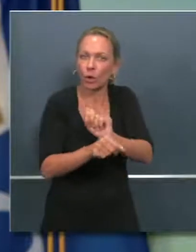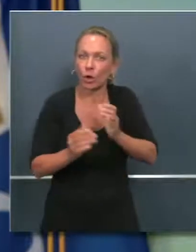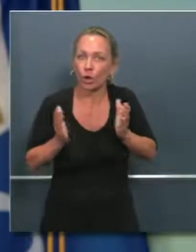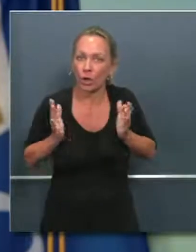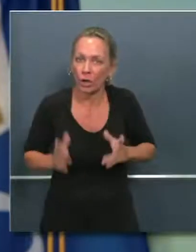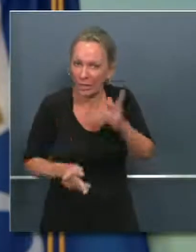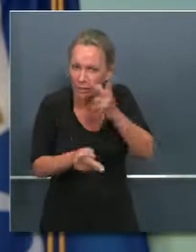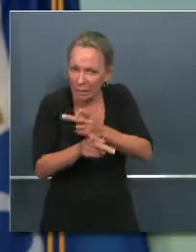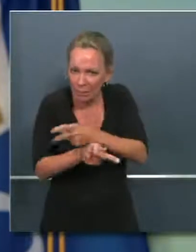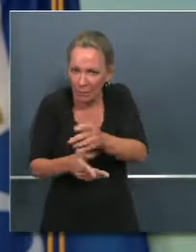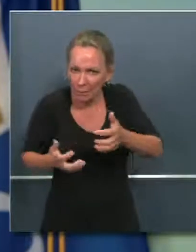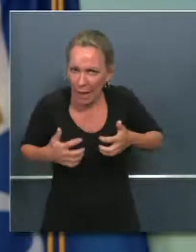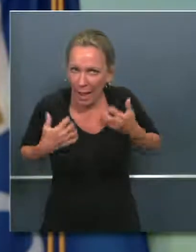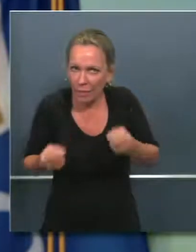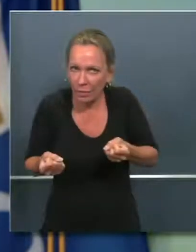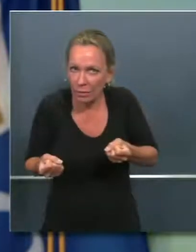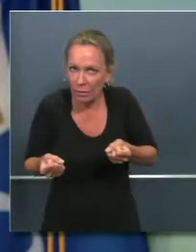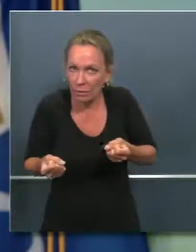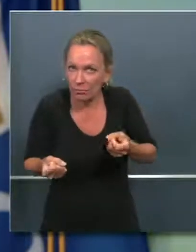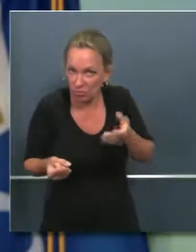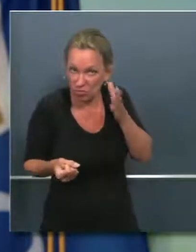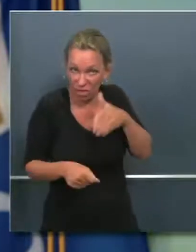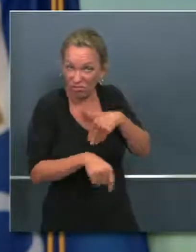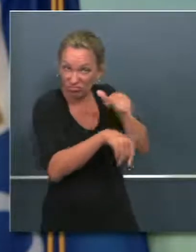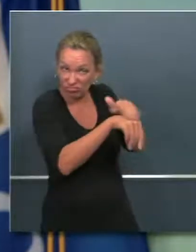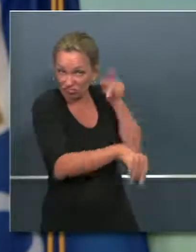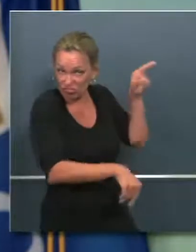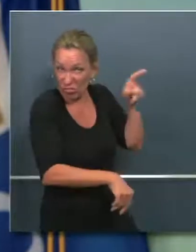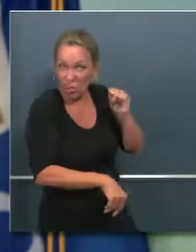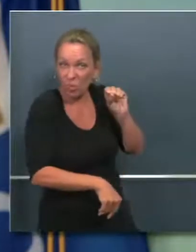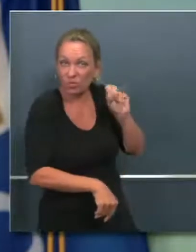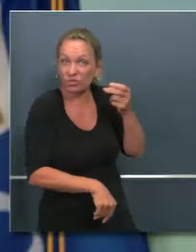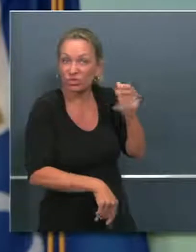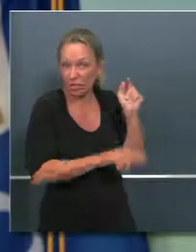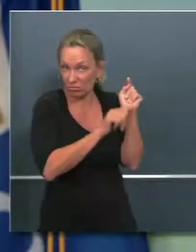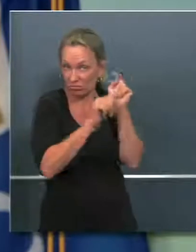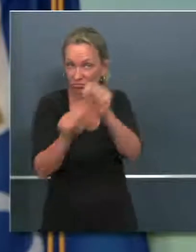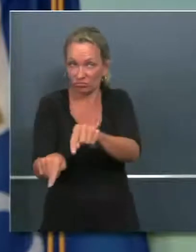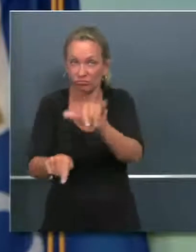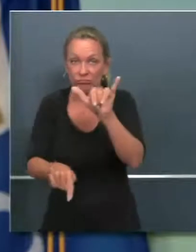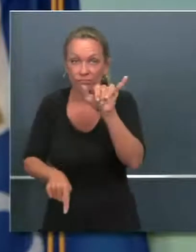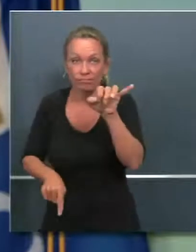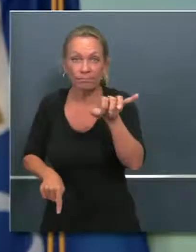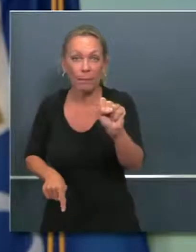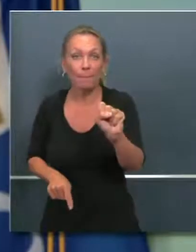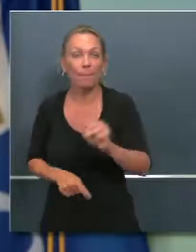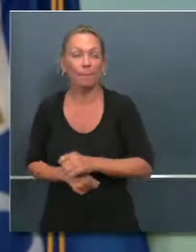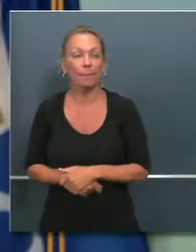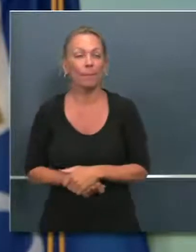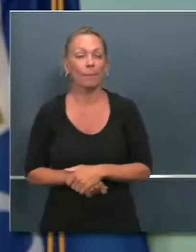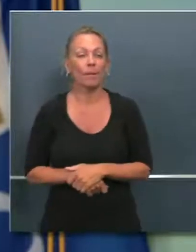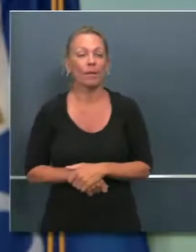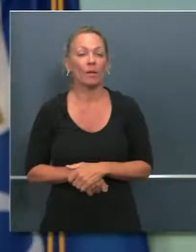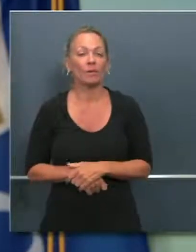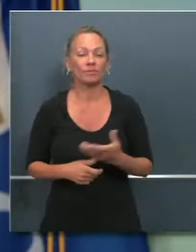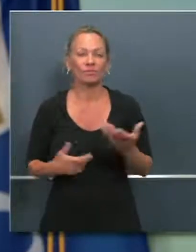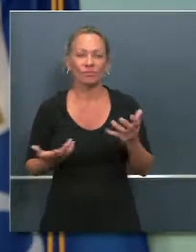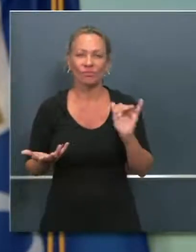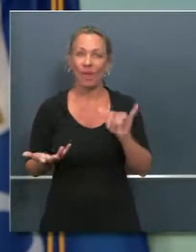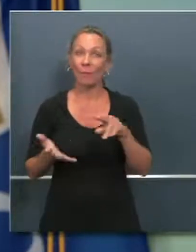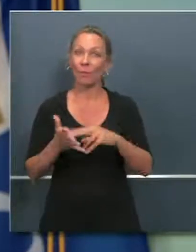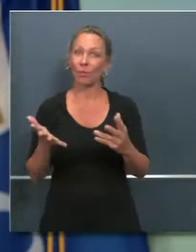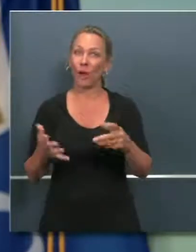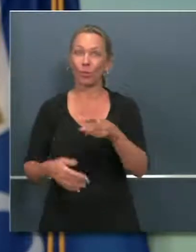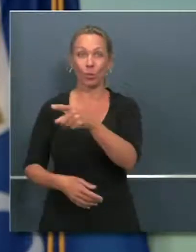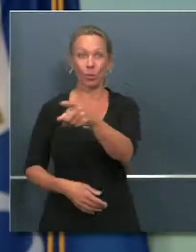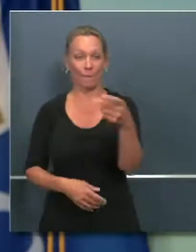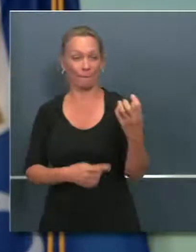of our economy and so we've got the tools capacity to do more effective community enforcement and and